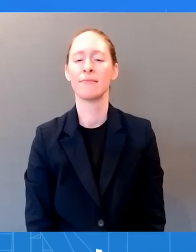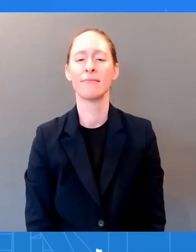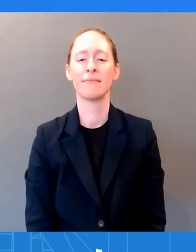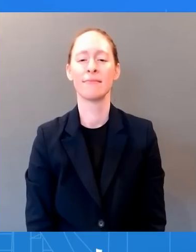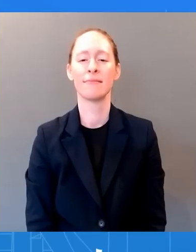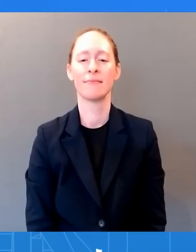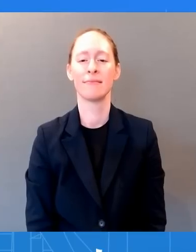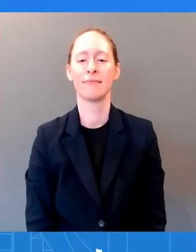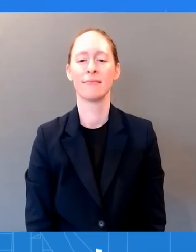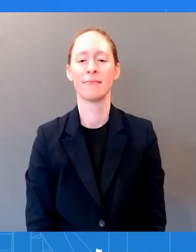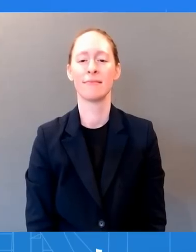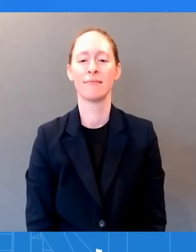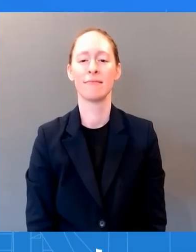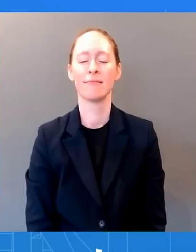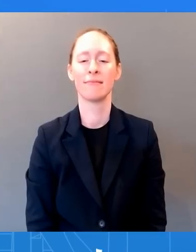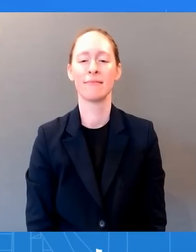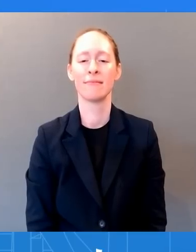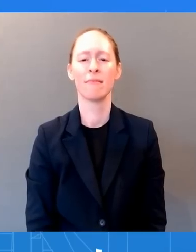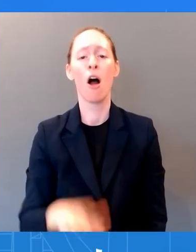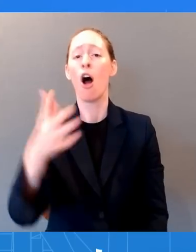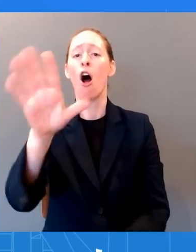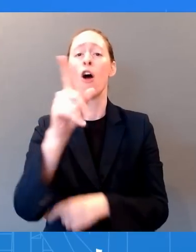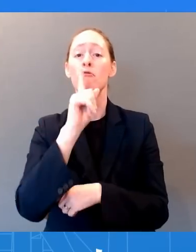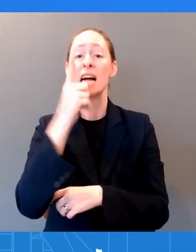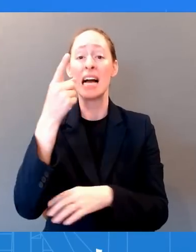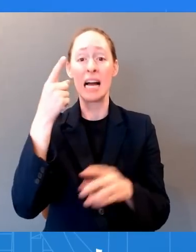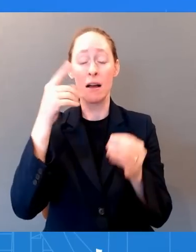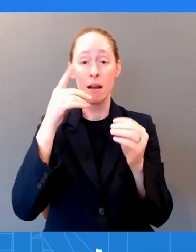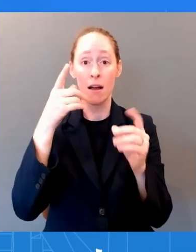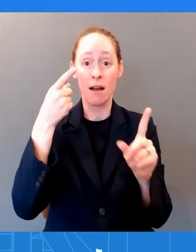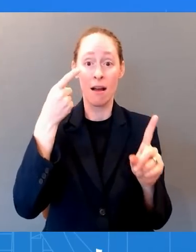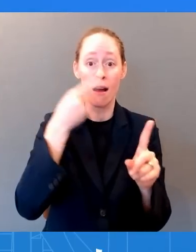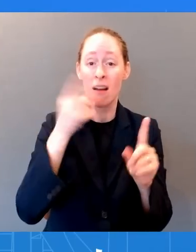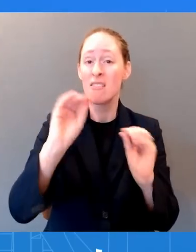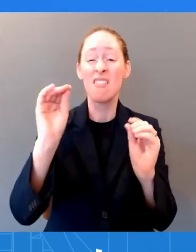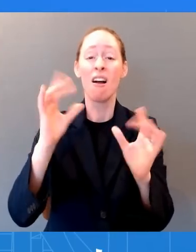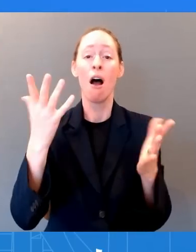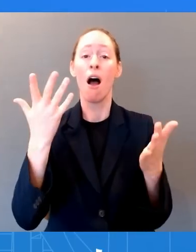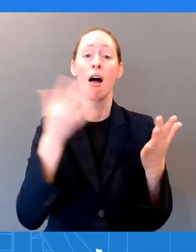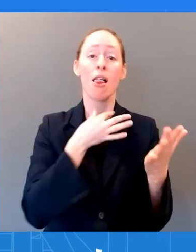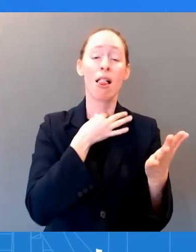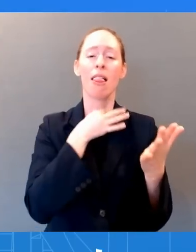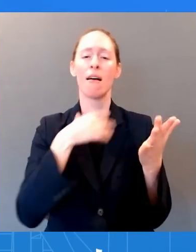And as it relates to any classified materials or anything that's related to PD- --